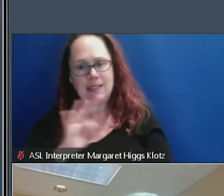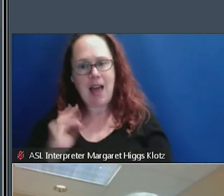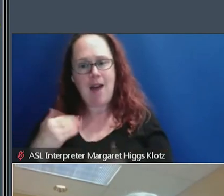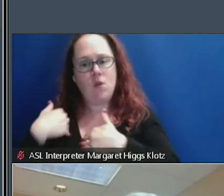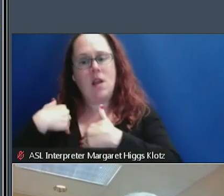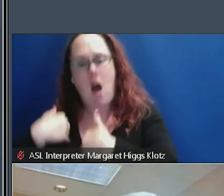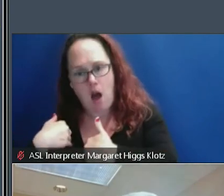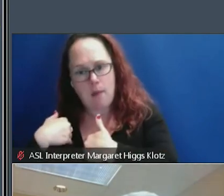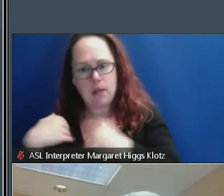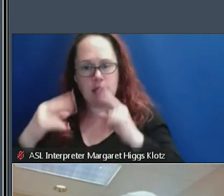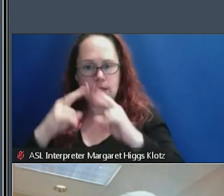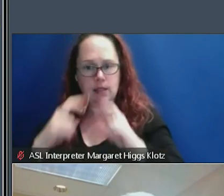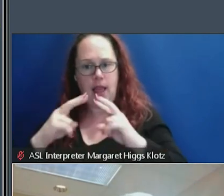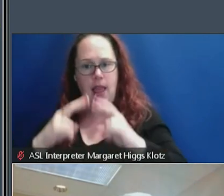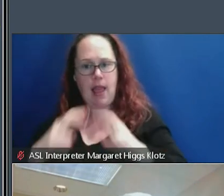whether it does a section 27,